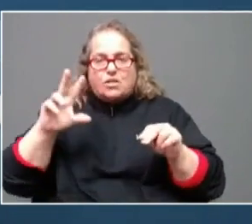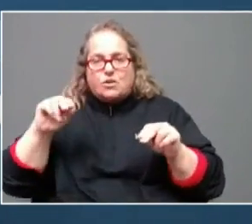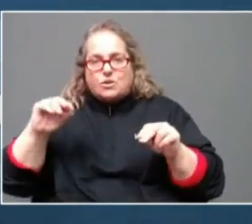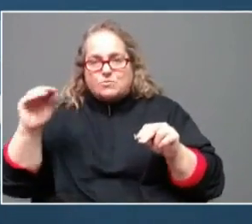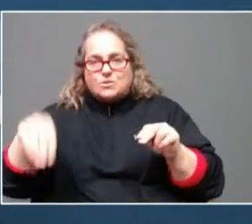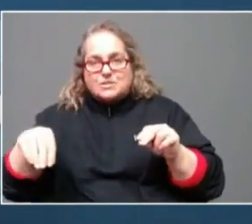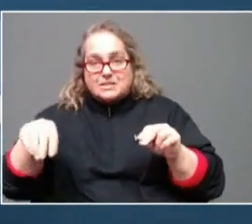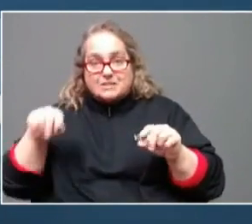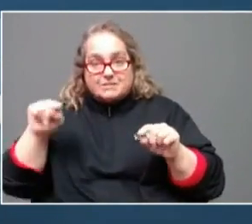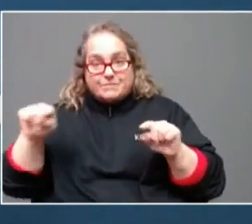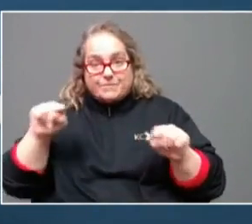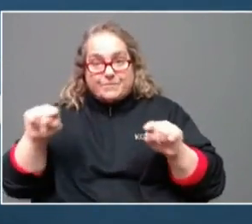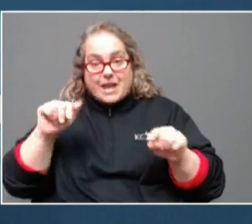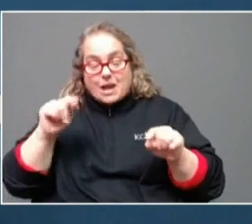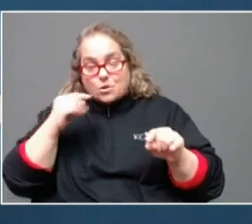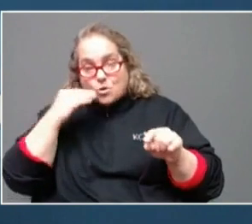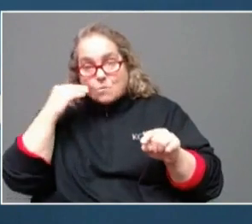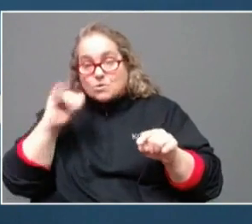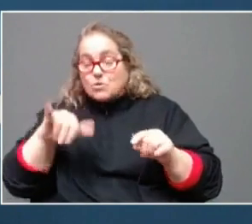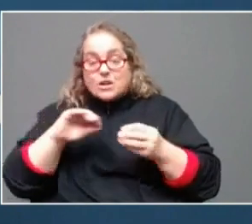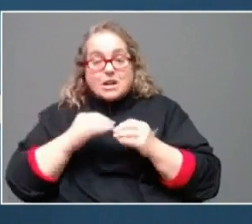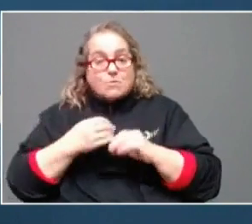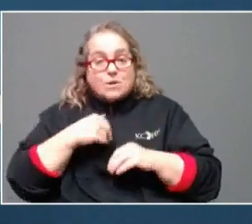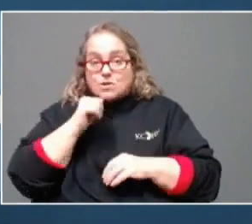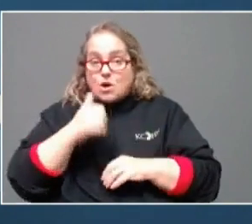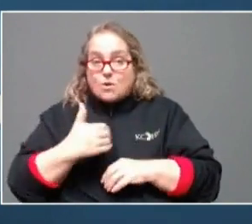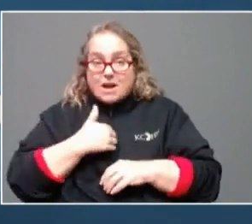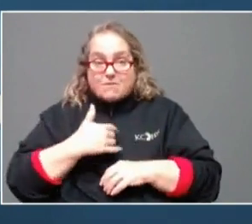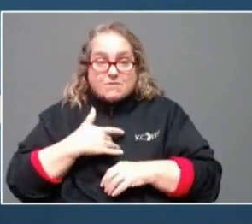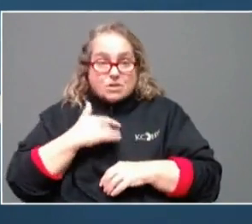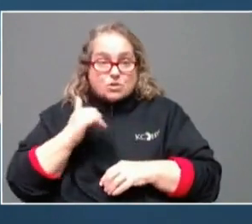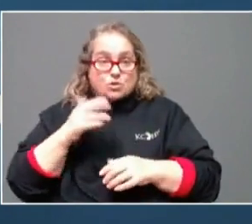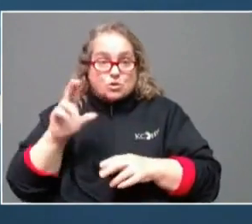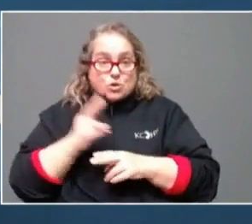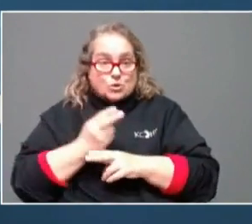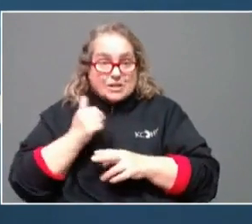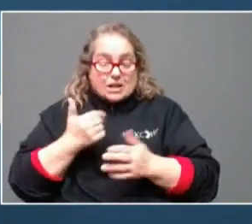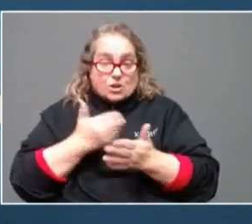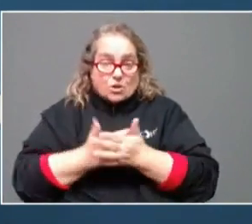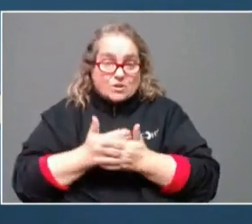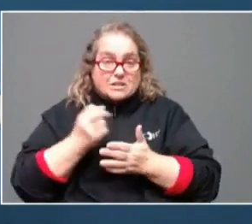think we could use to try to get close to it is the number of at home tests